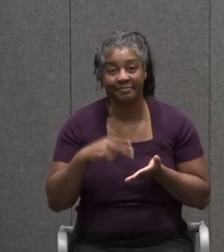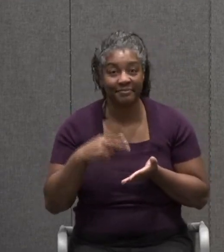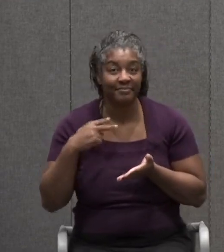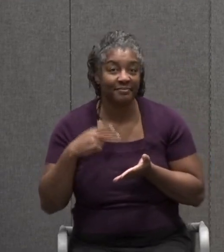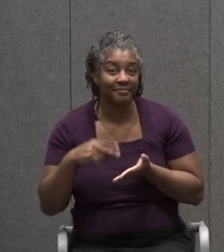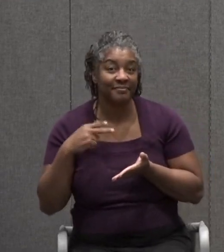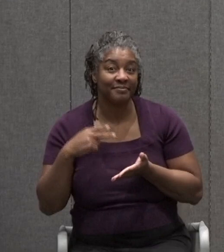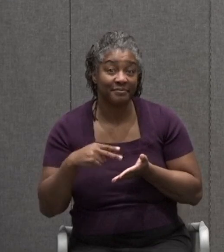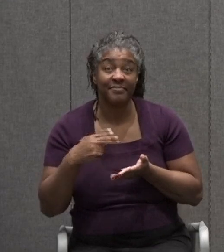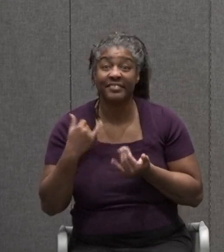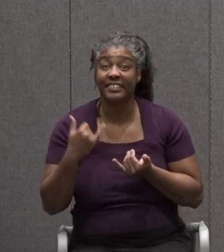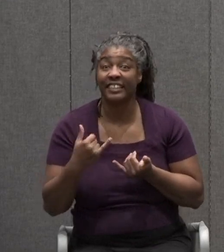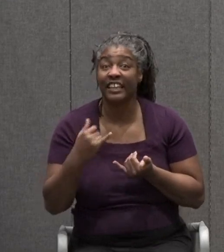[Woman] Pick your yoga pose.